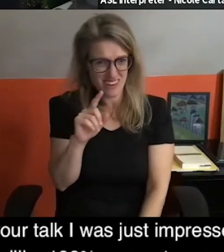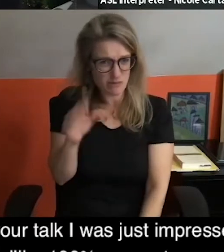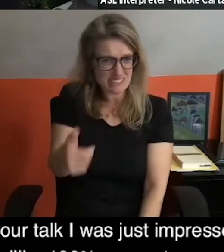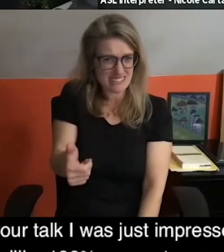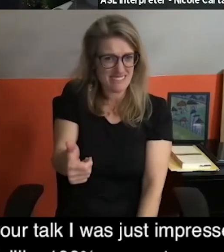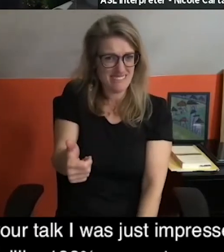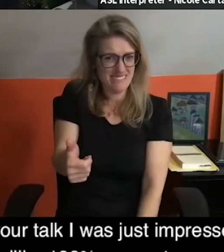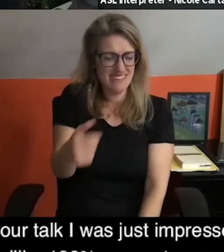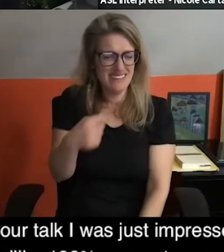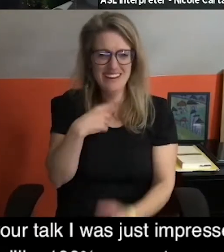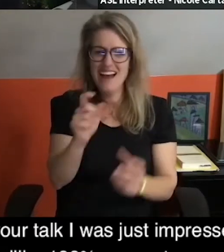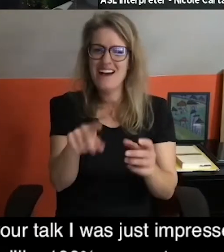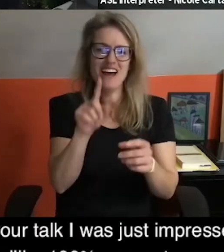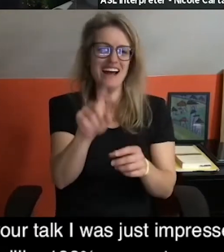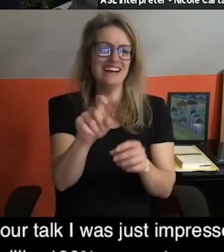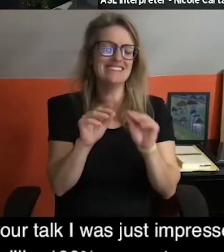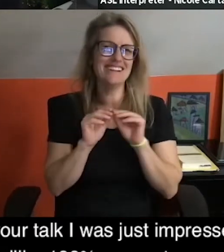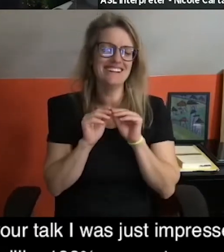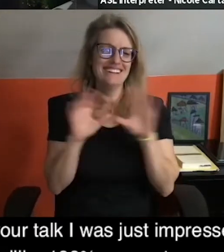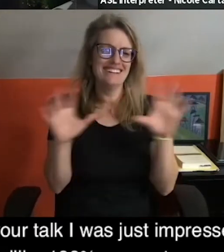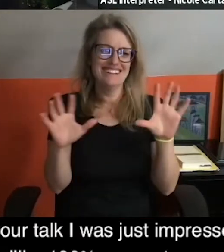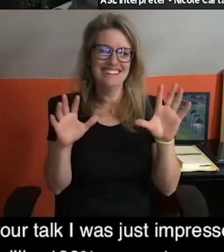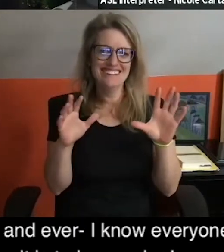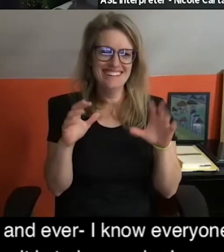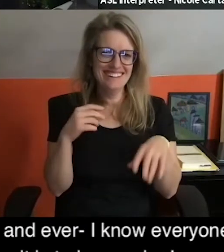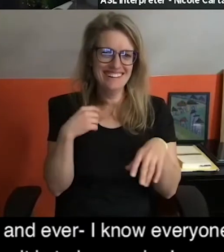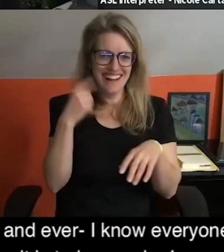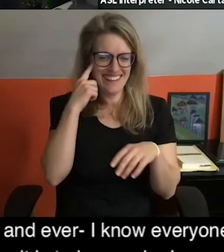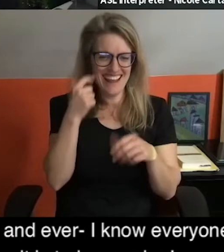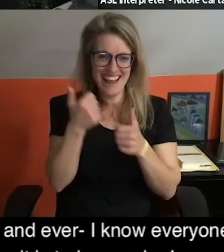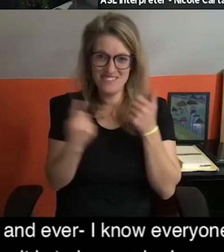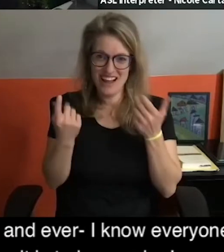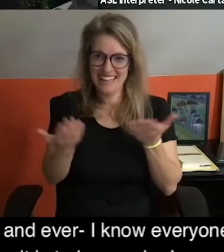impressed it looked like a hundred percent was autonomous i really have to ask for more